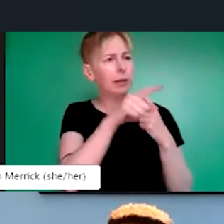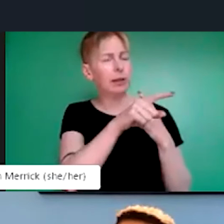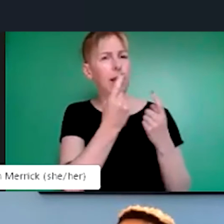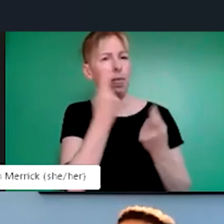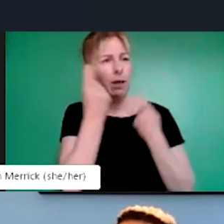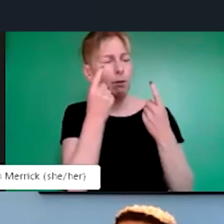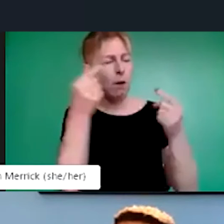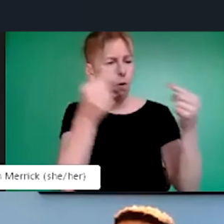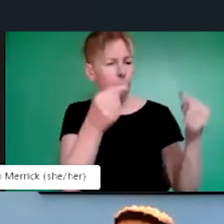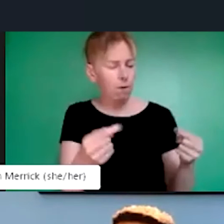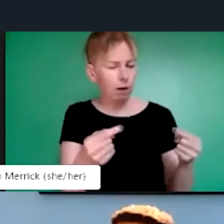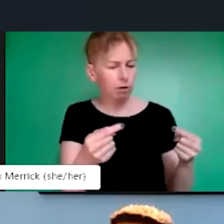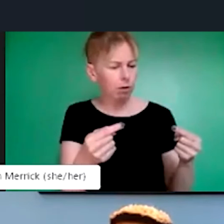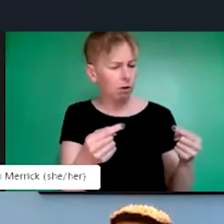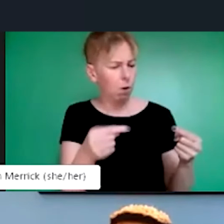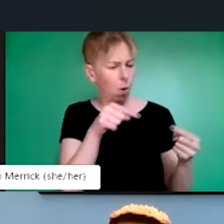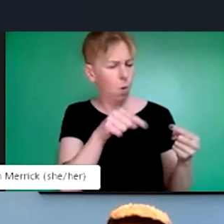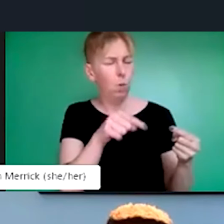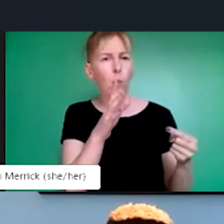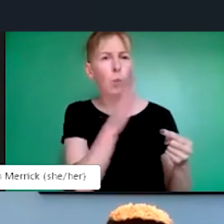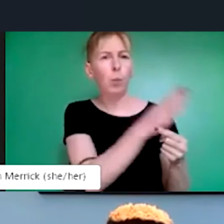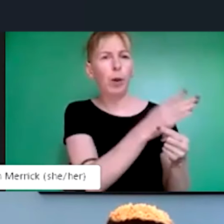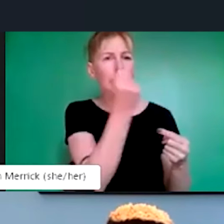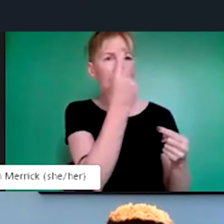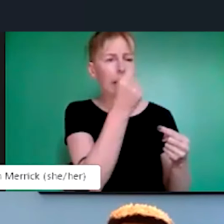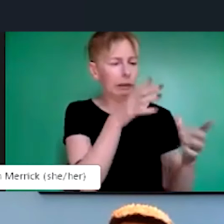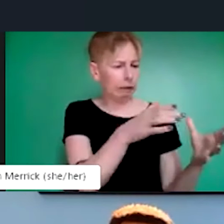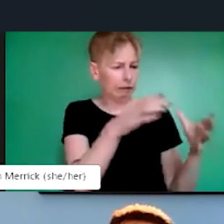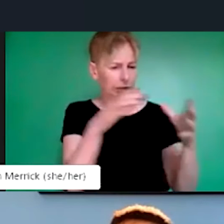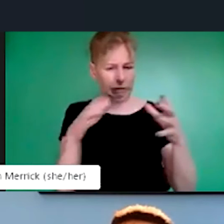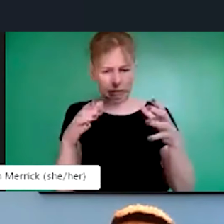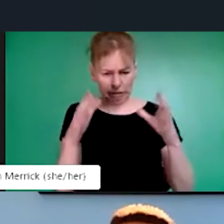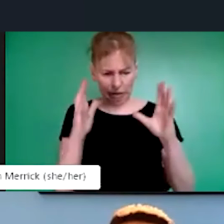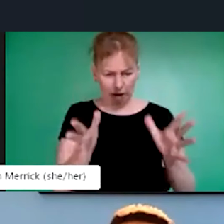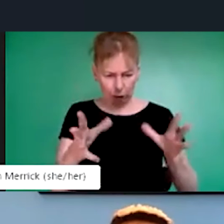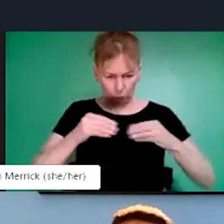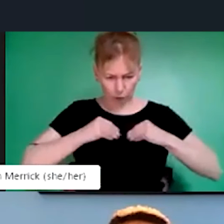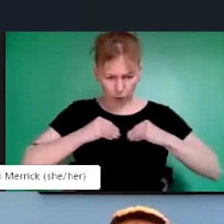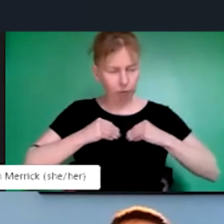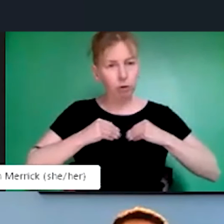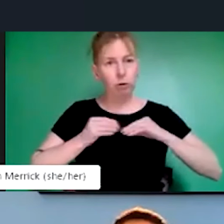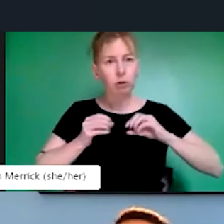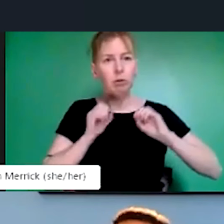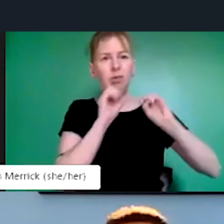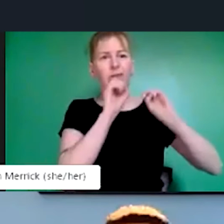have inherited as Western forms of thinking about or you know, how inherited systems